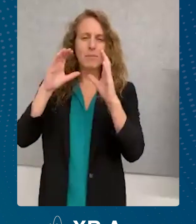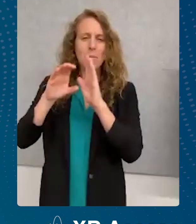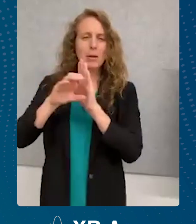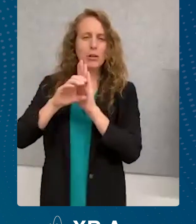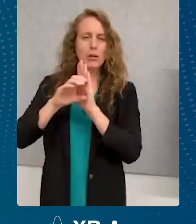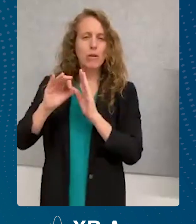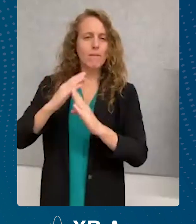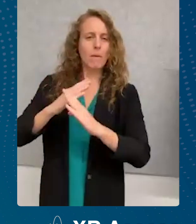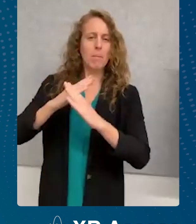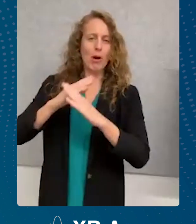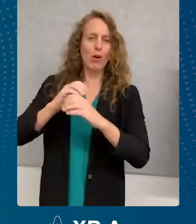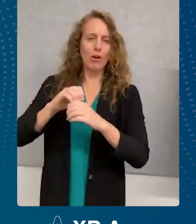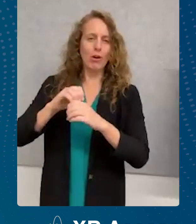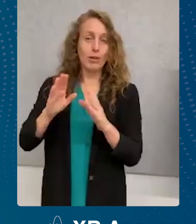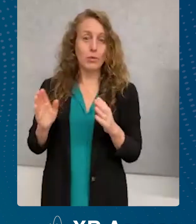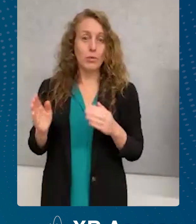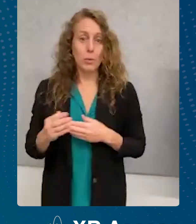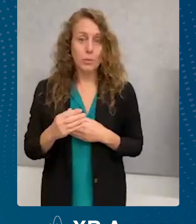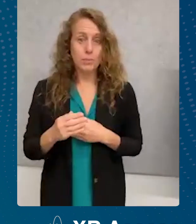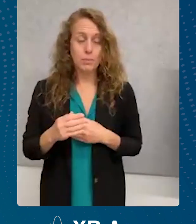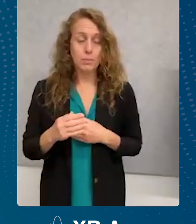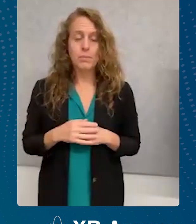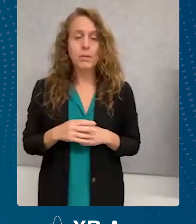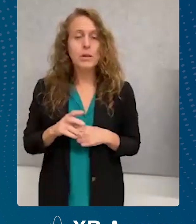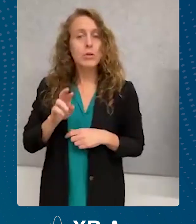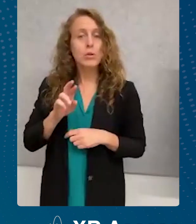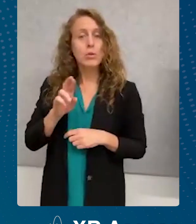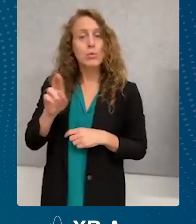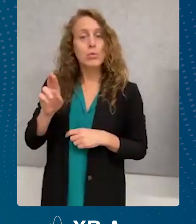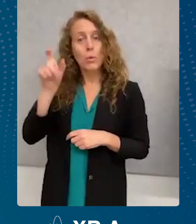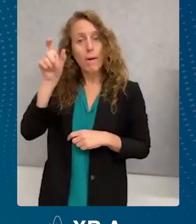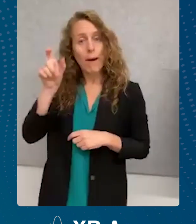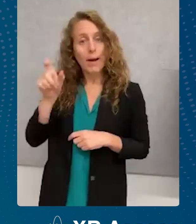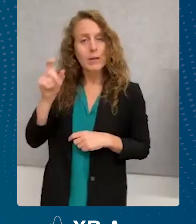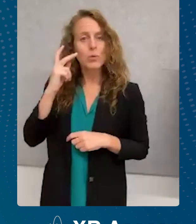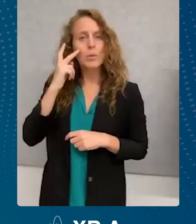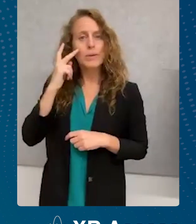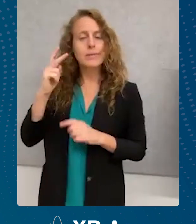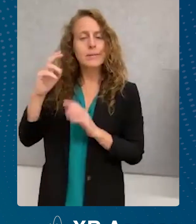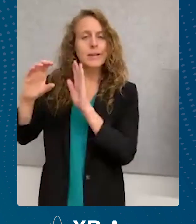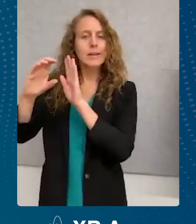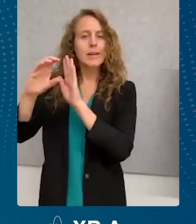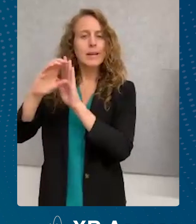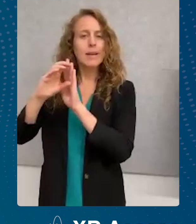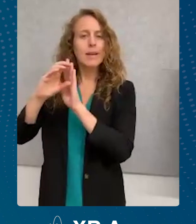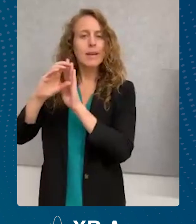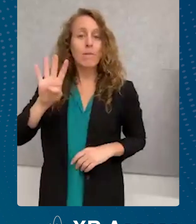And to the right is an image or a set of four images depicting